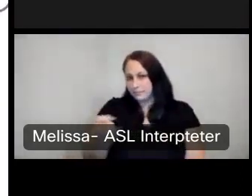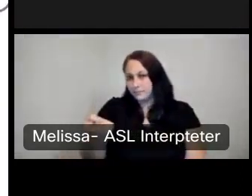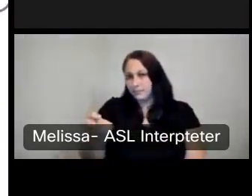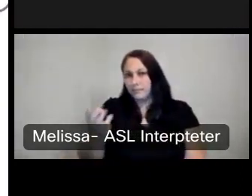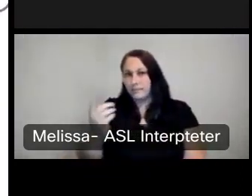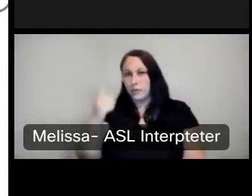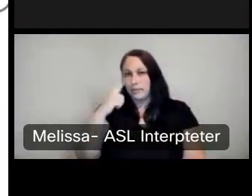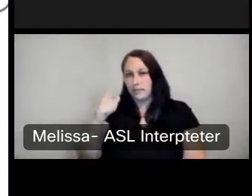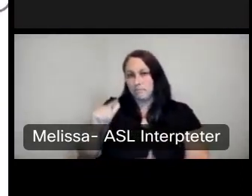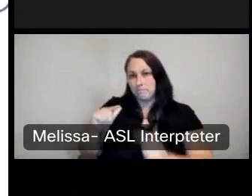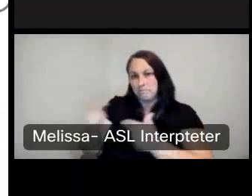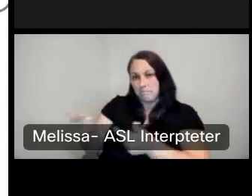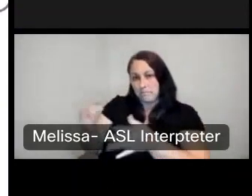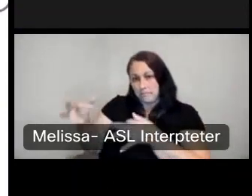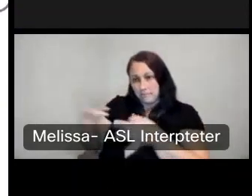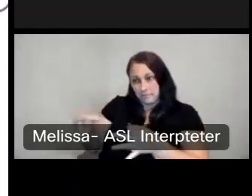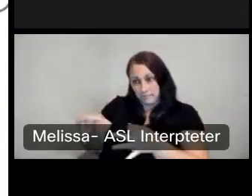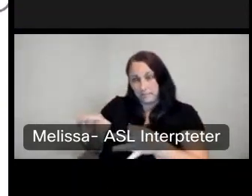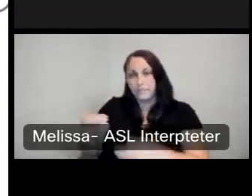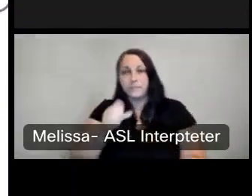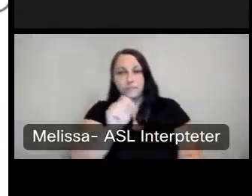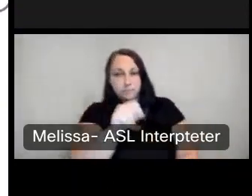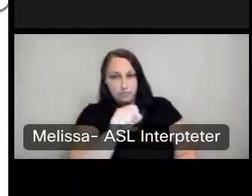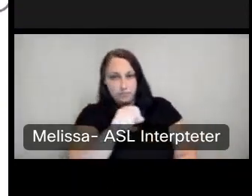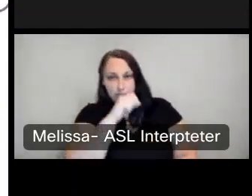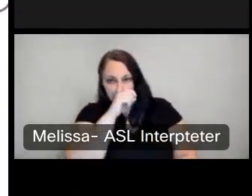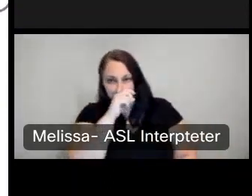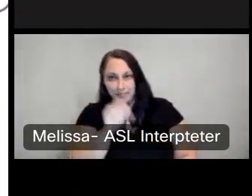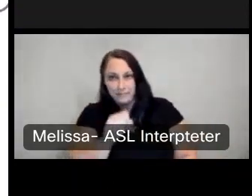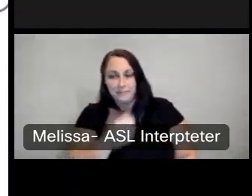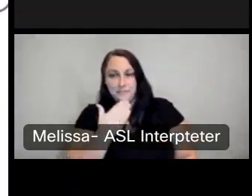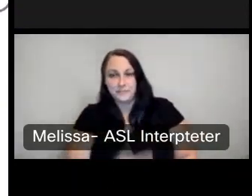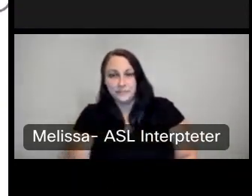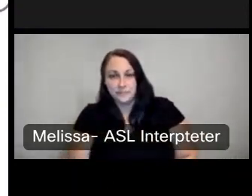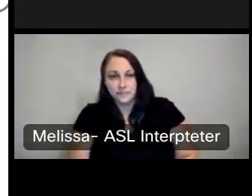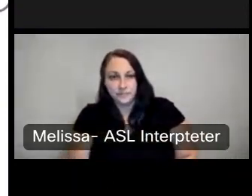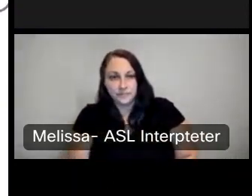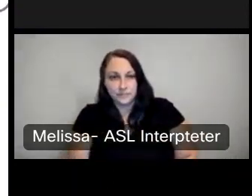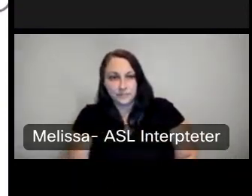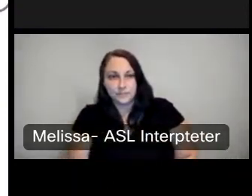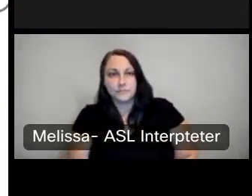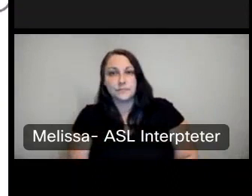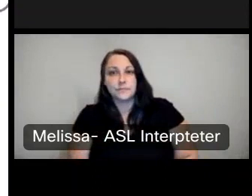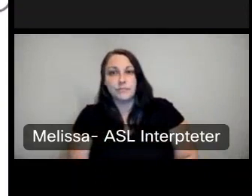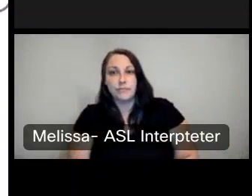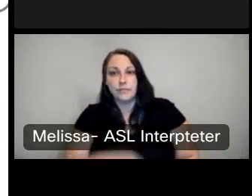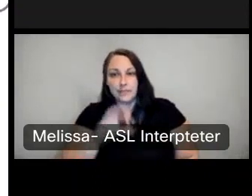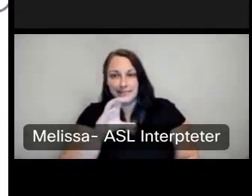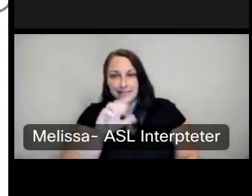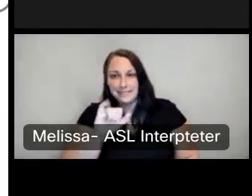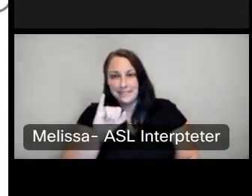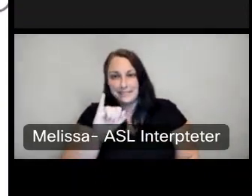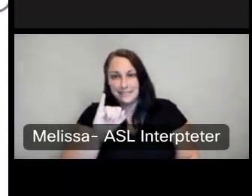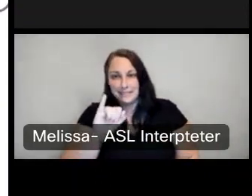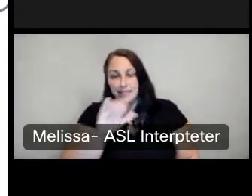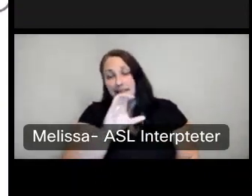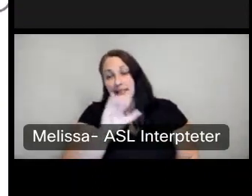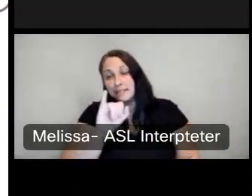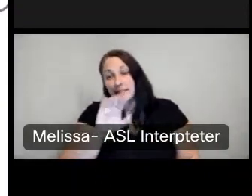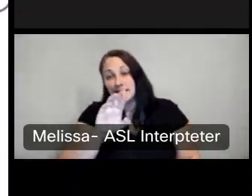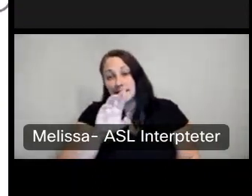going back to you correct yes okay thank you thank you so uh that was a summary of our proposed um